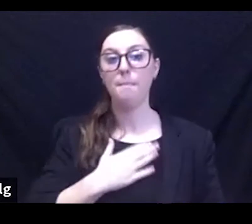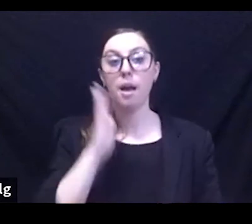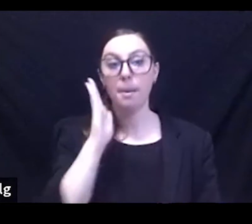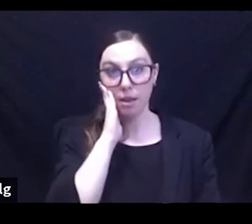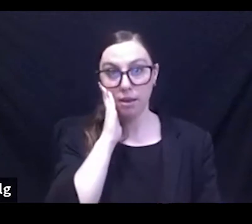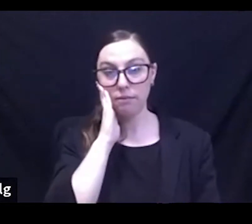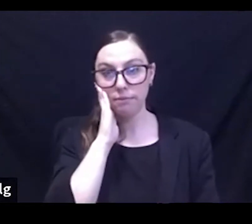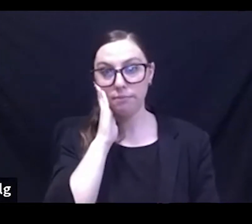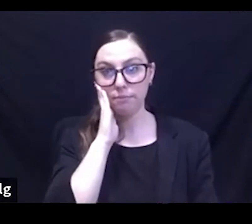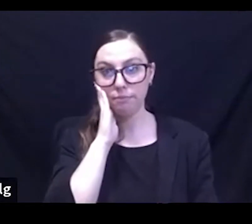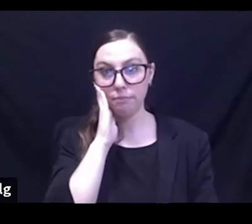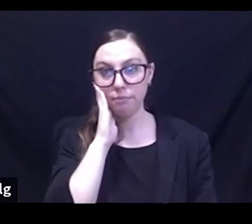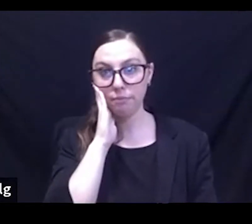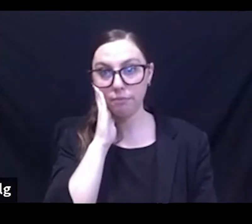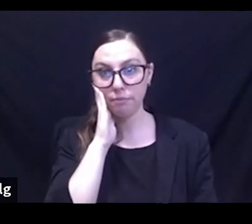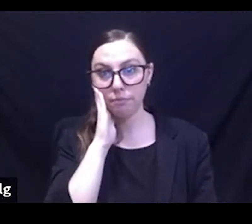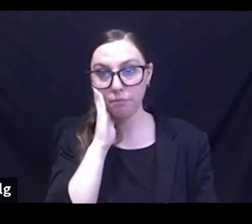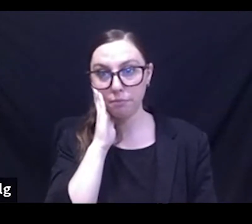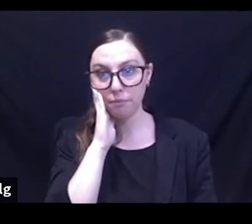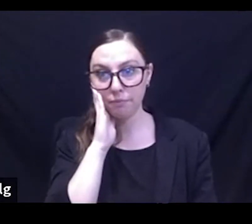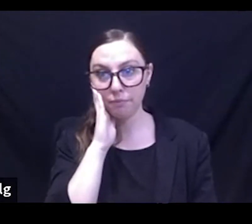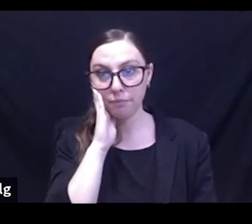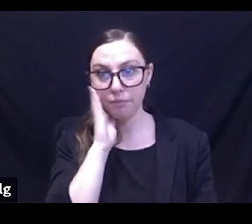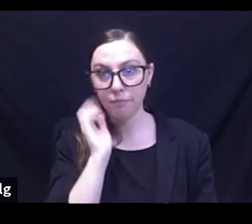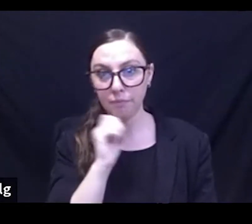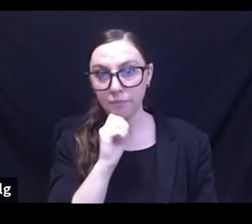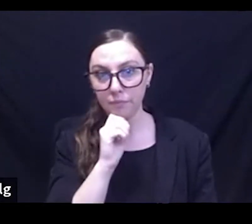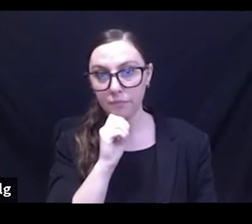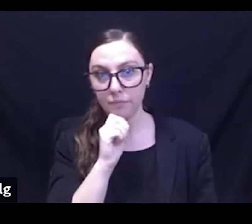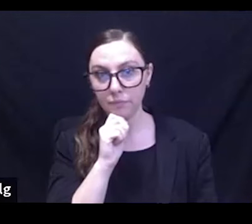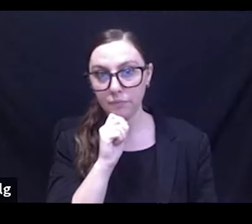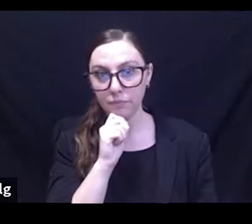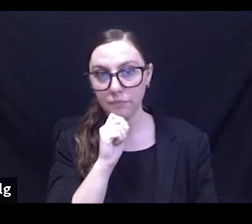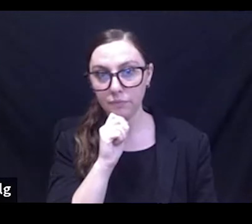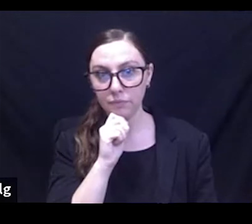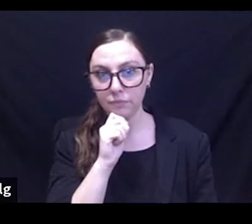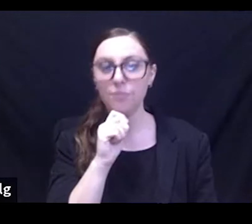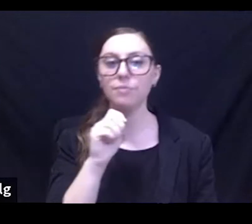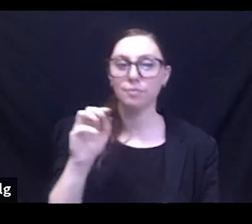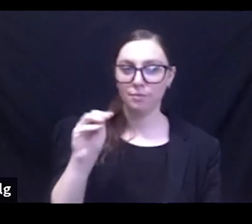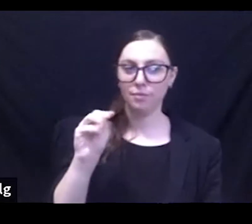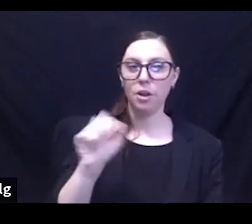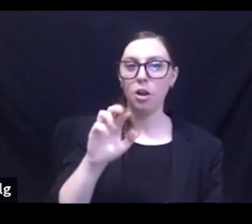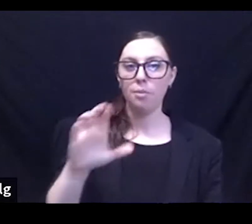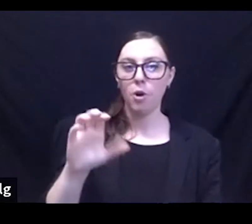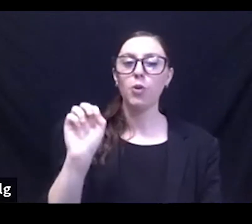Marc: Okay. Yeah. That actually leads me to